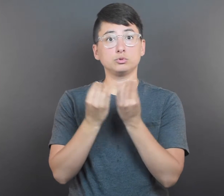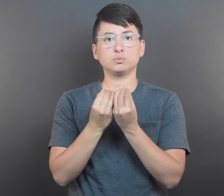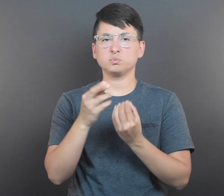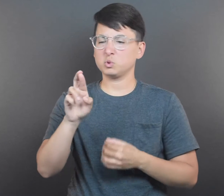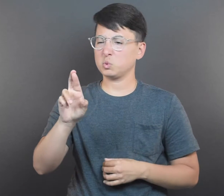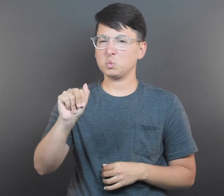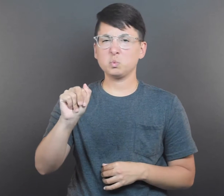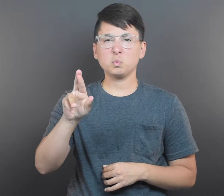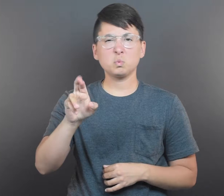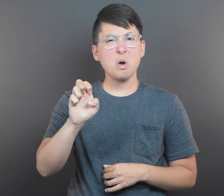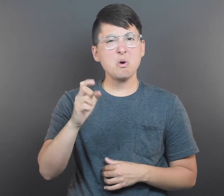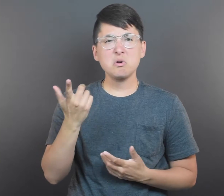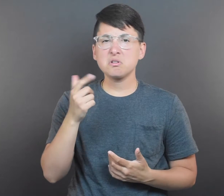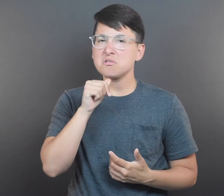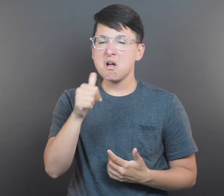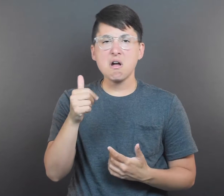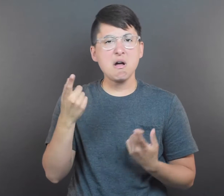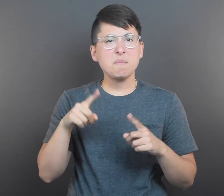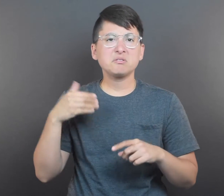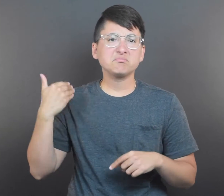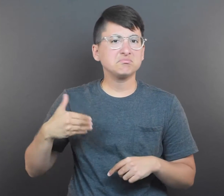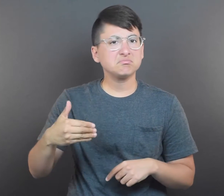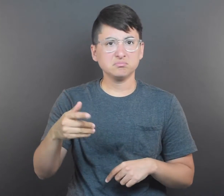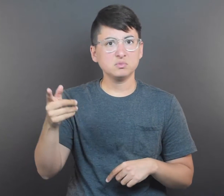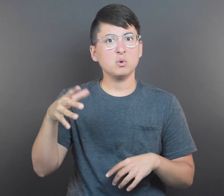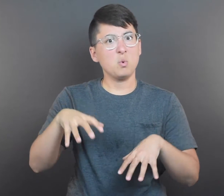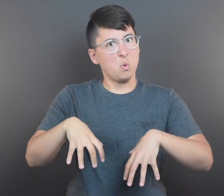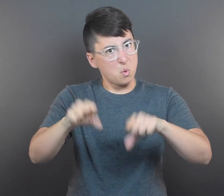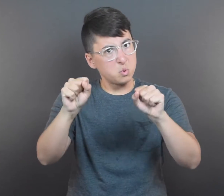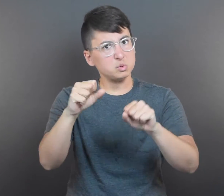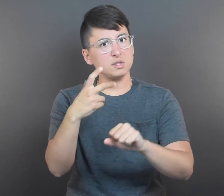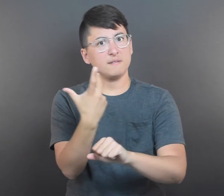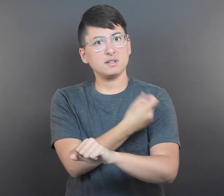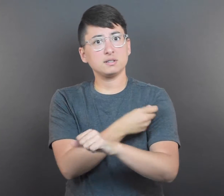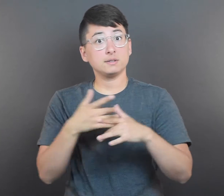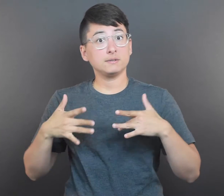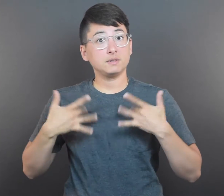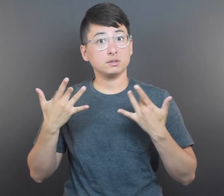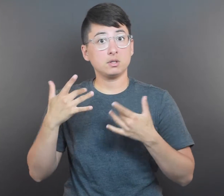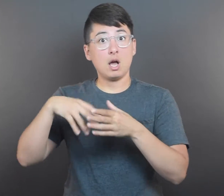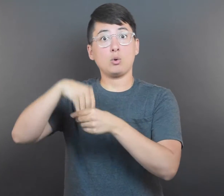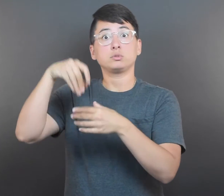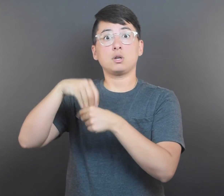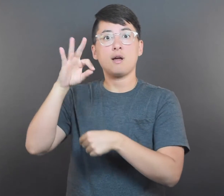Through the meaningful partnership and collaboration of MDH with its various CCCs,